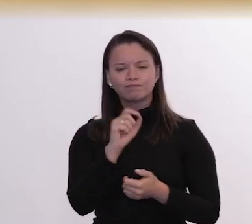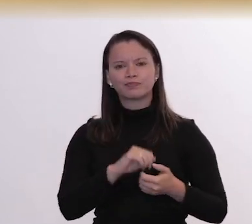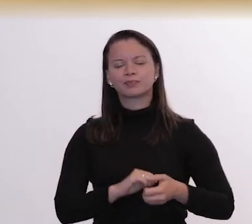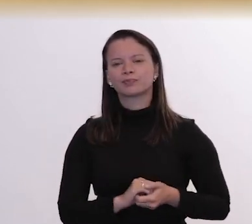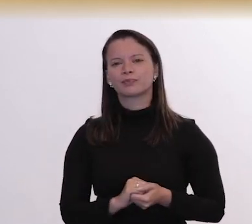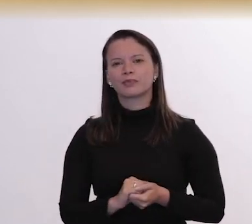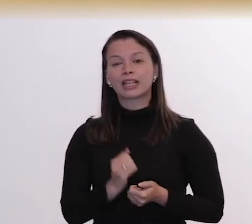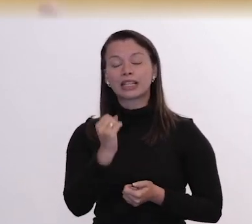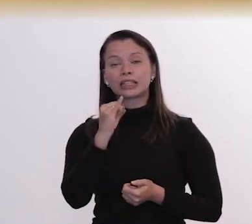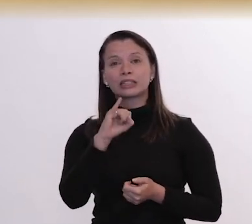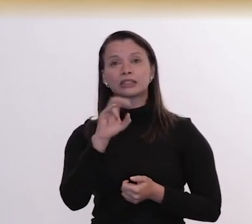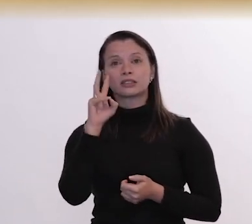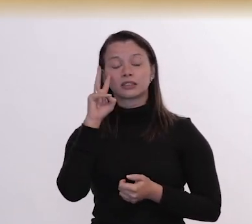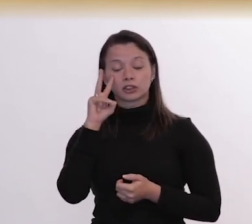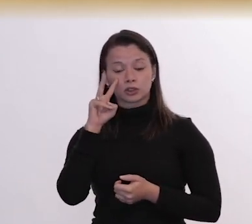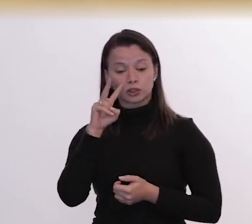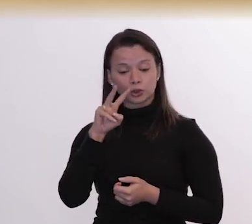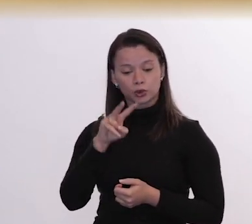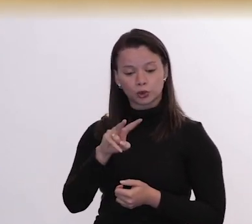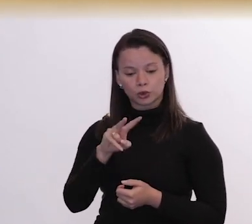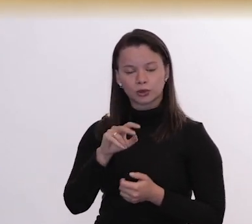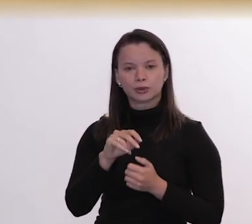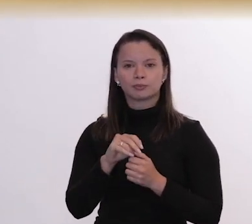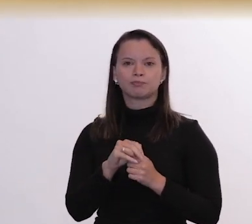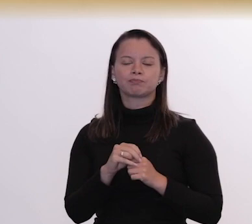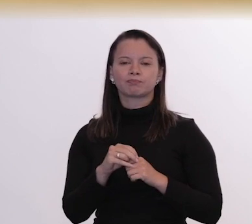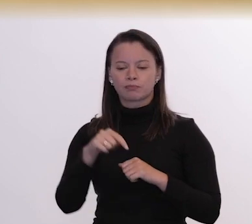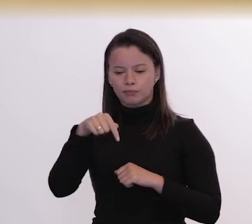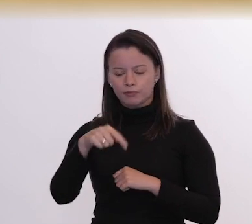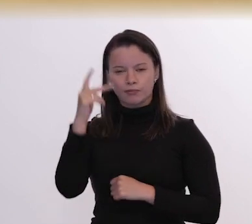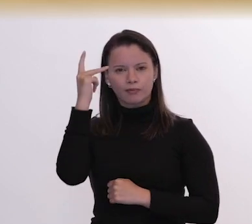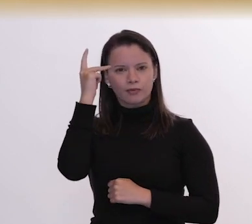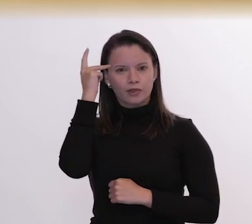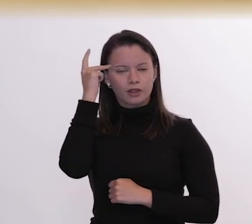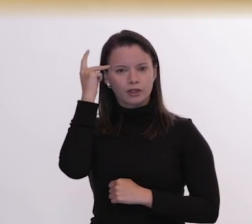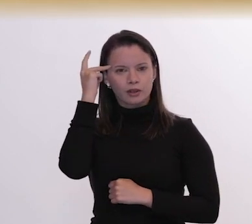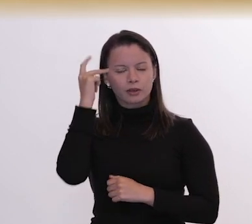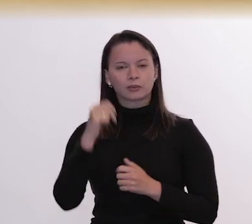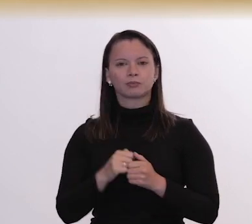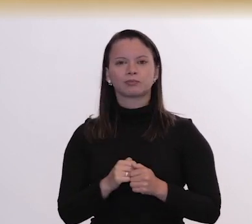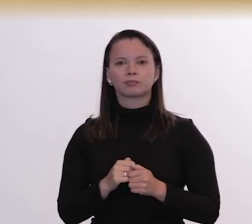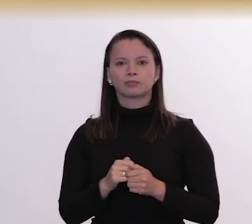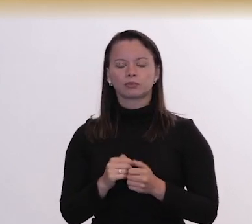if you pay attention to the movement around the city an expressive number of dislocations